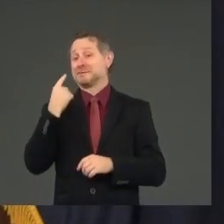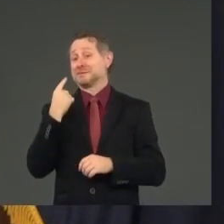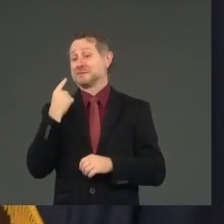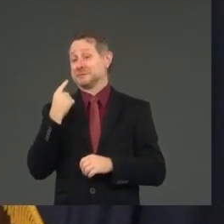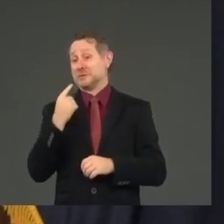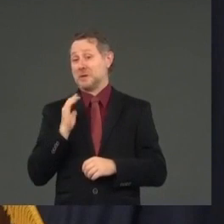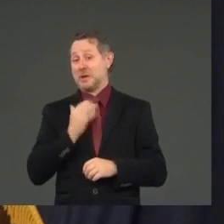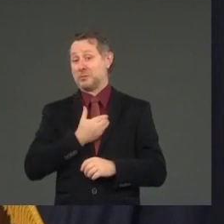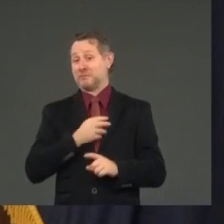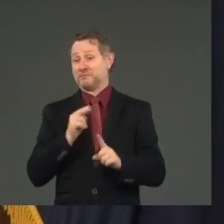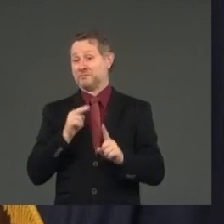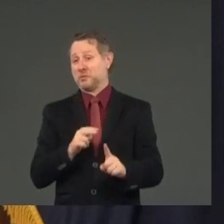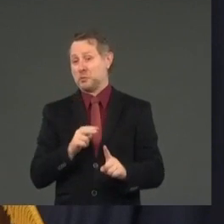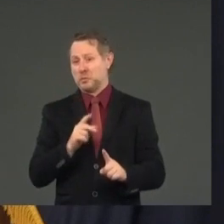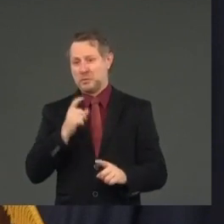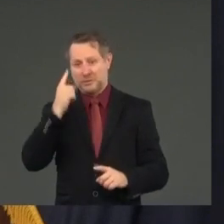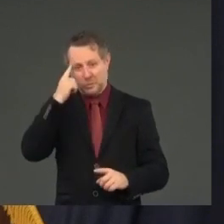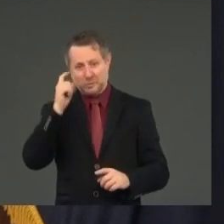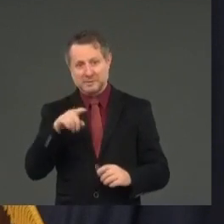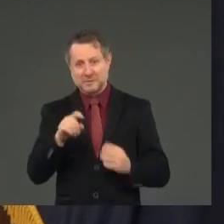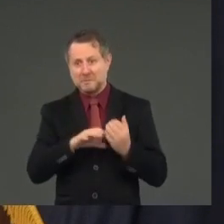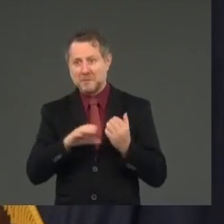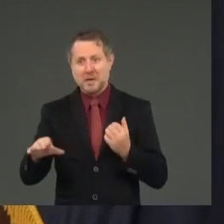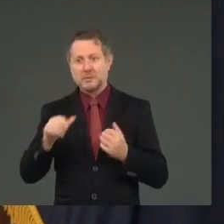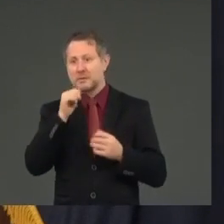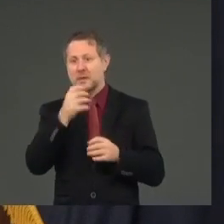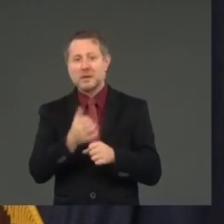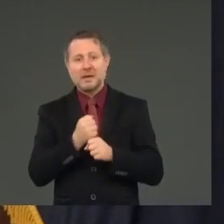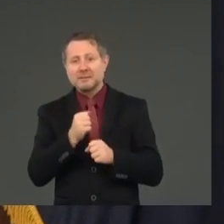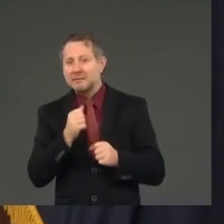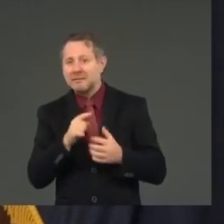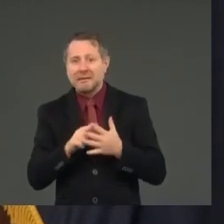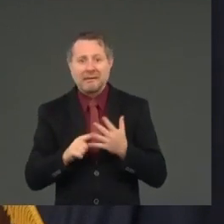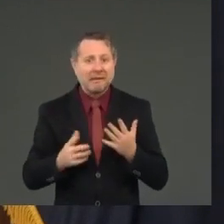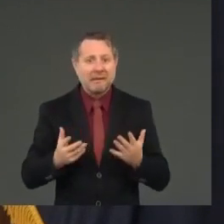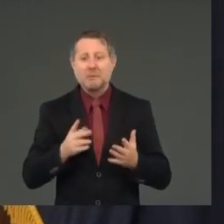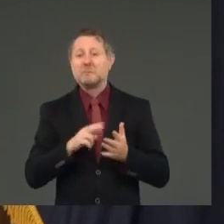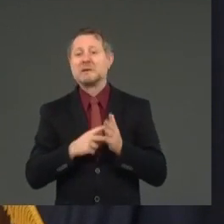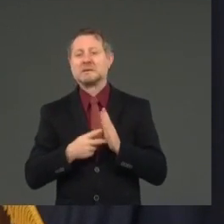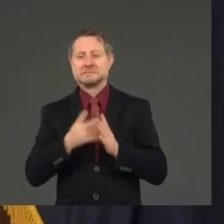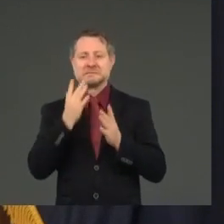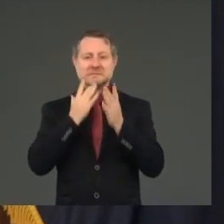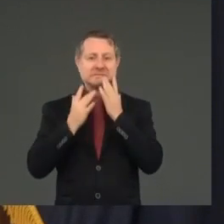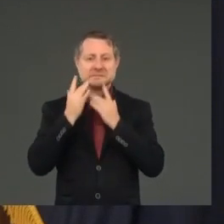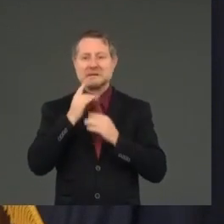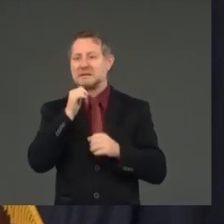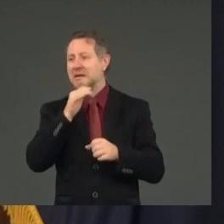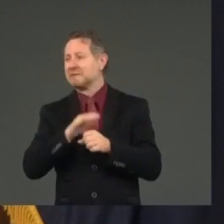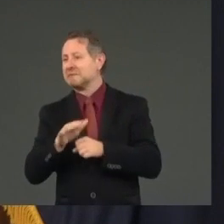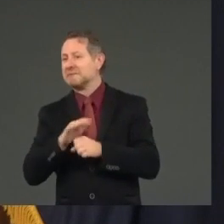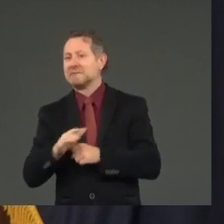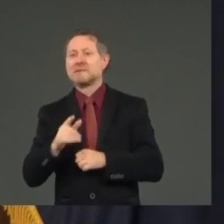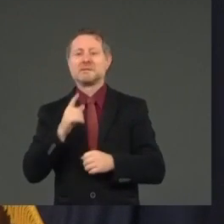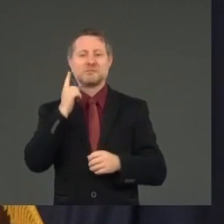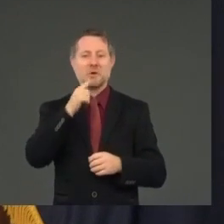RIGHT? THE BIG QUESTION WAS, WHERE WE